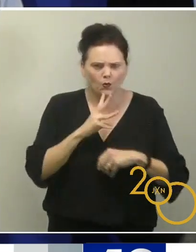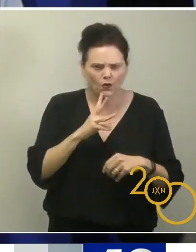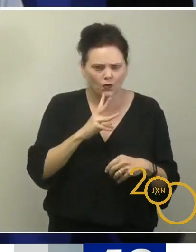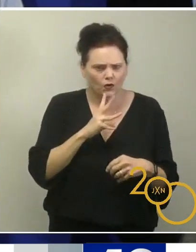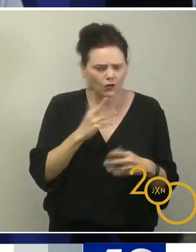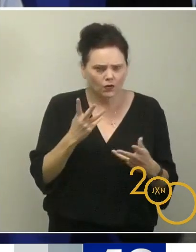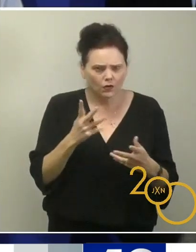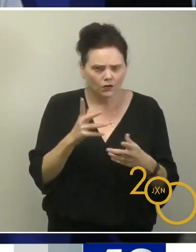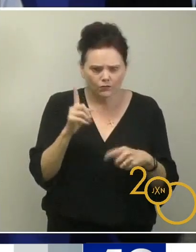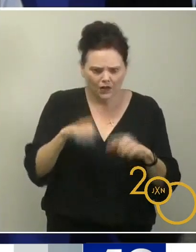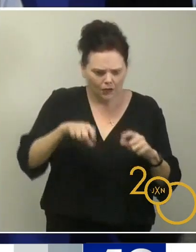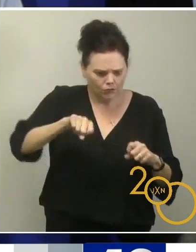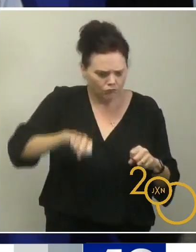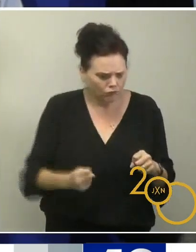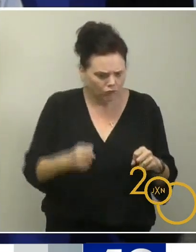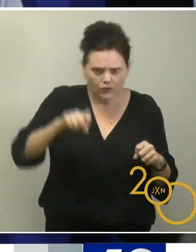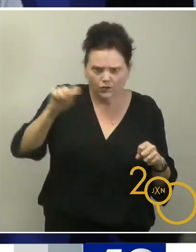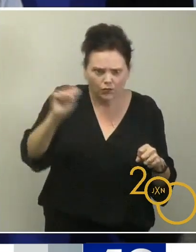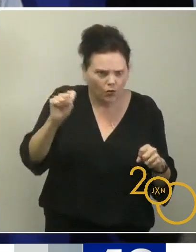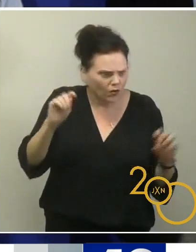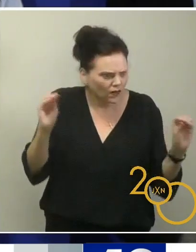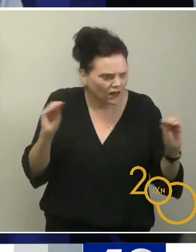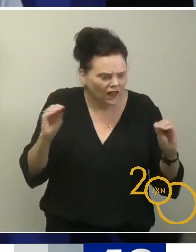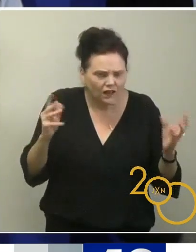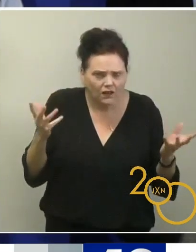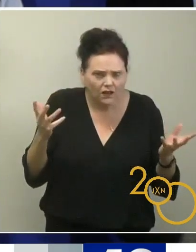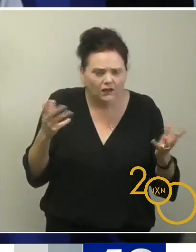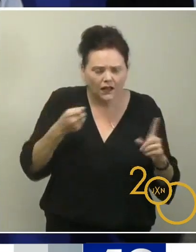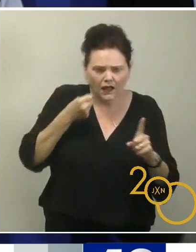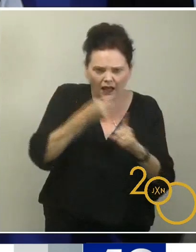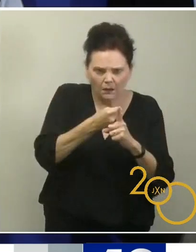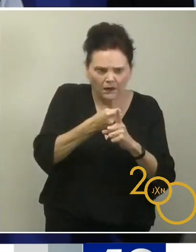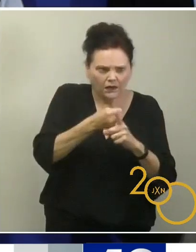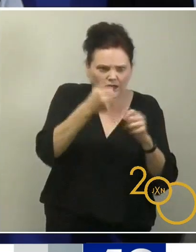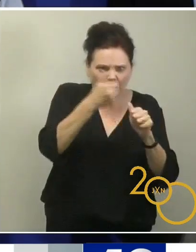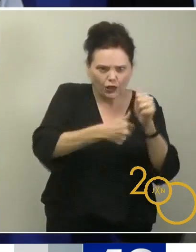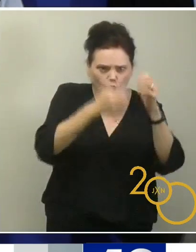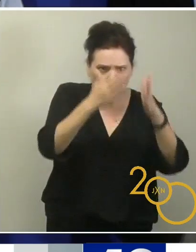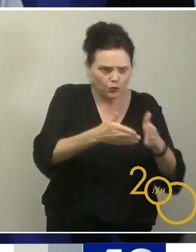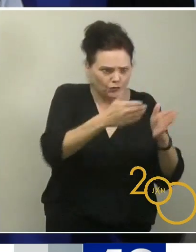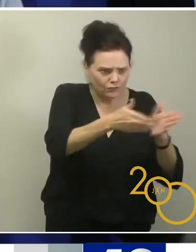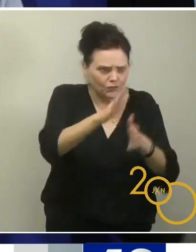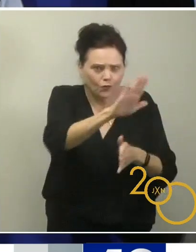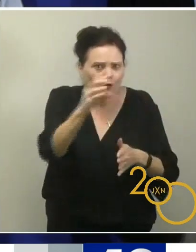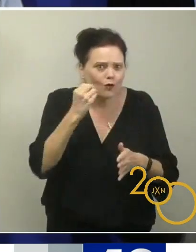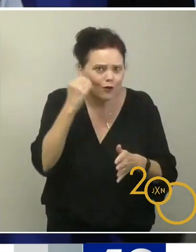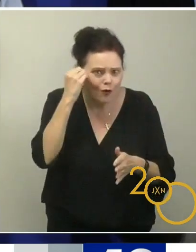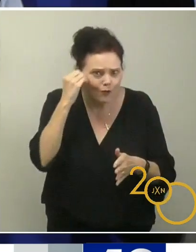WHY THE CITY OF JACKSON TODAY IS VERY POOR WATER FLOW AND REACHING THE POINT WHERE WE CAN